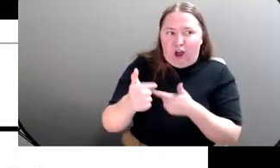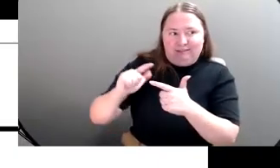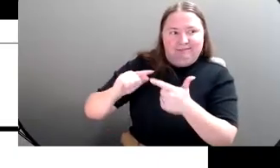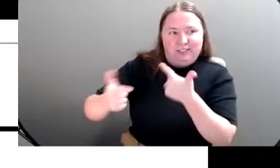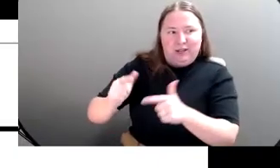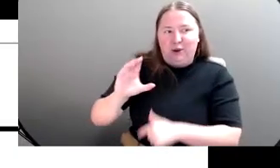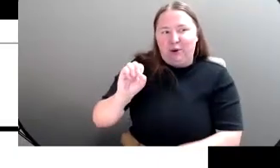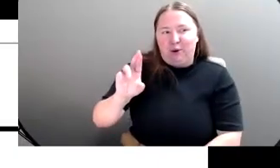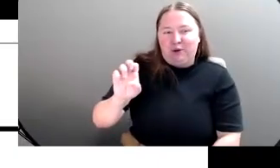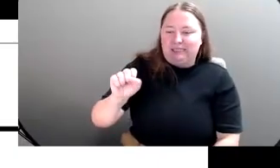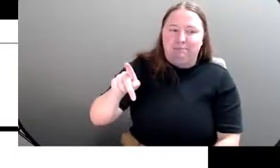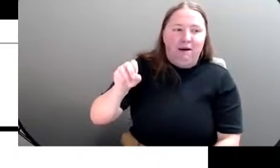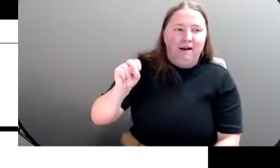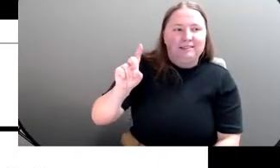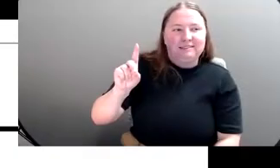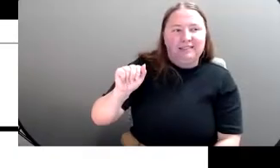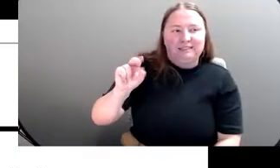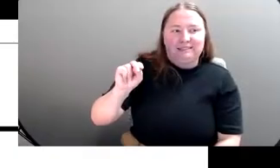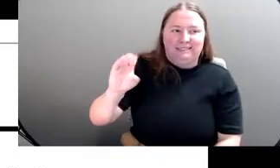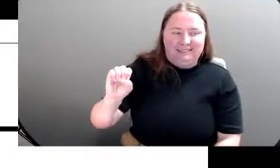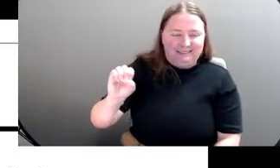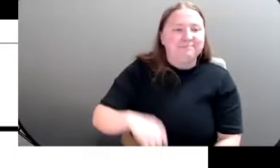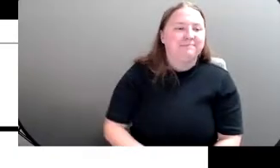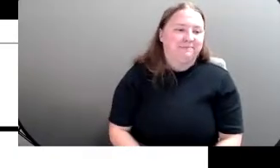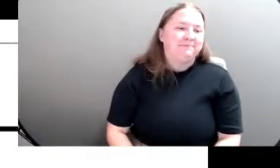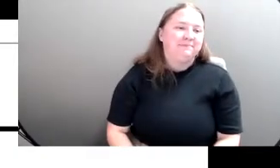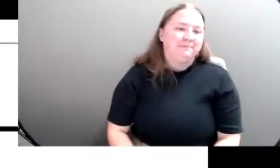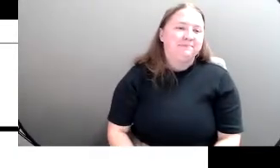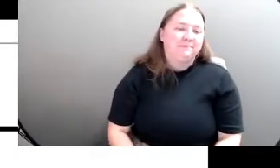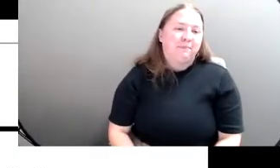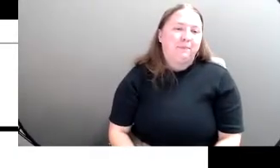correspondence courses. I think, the email,